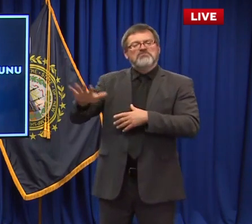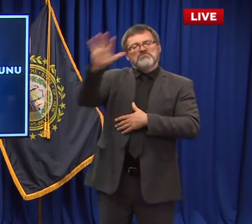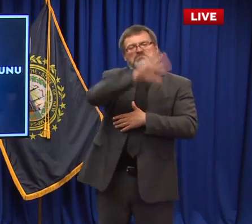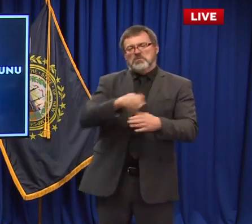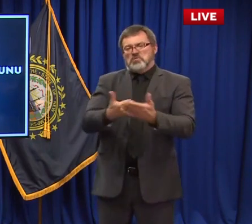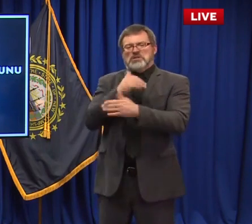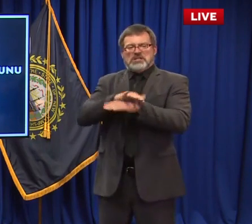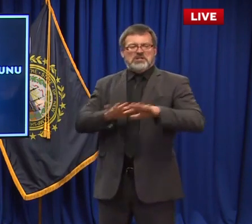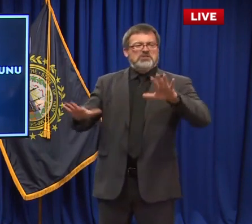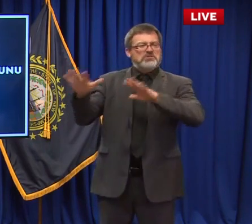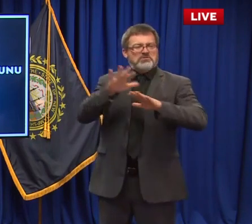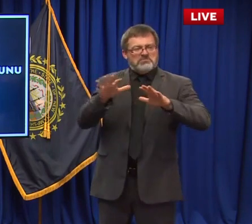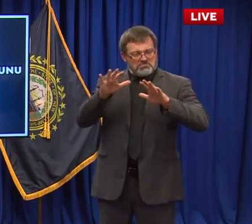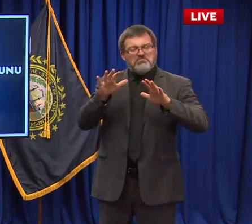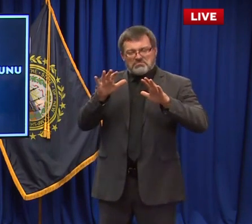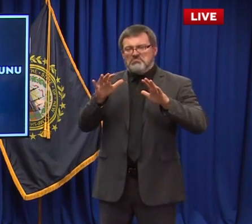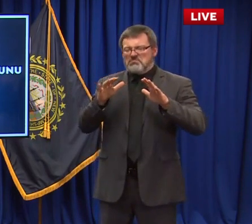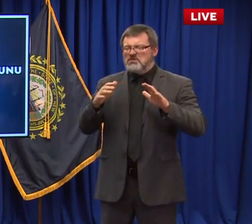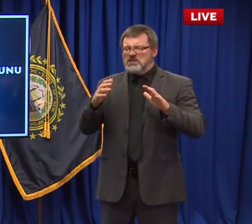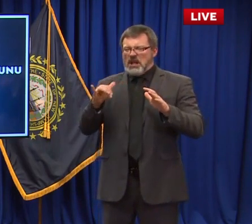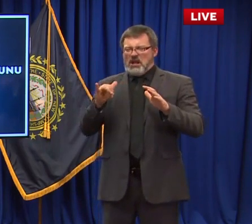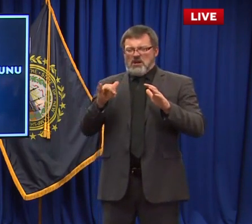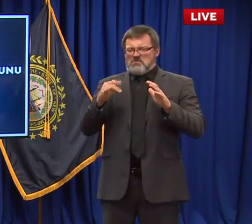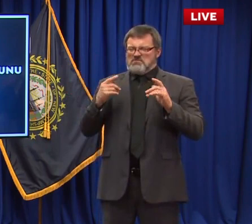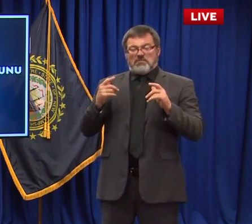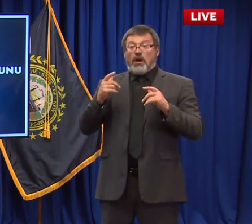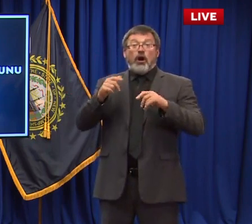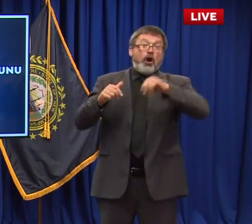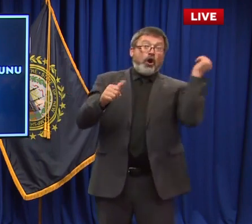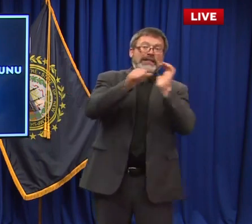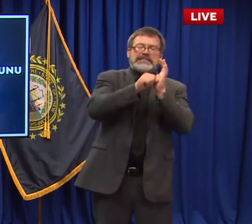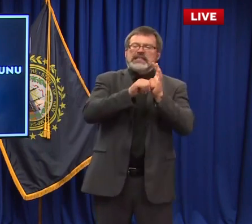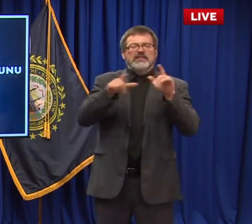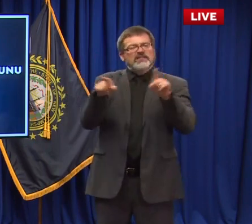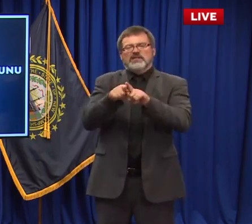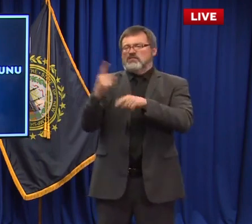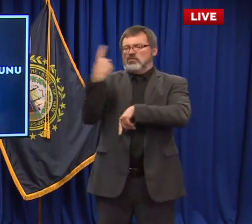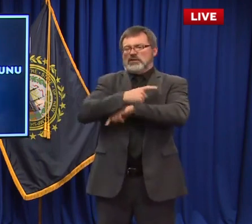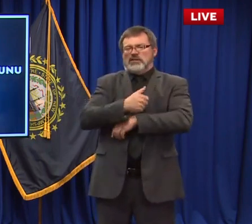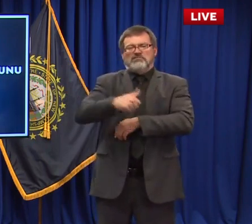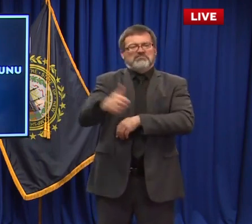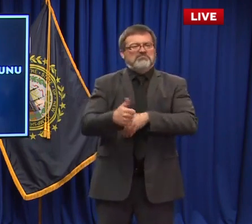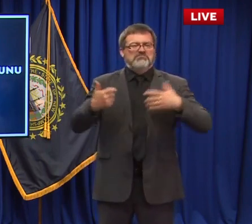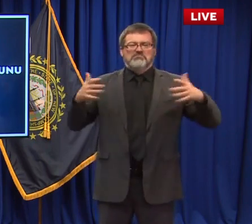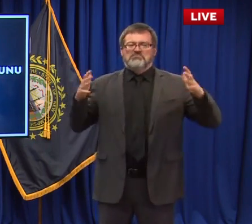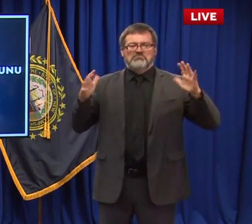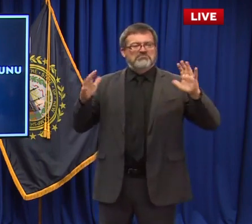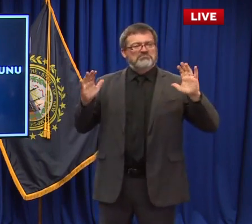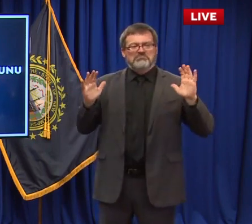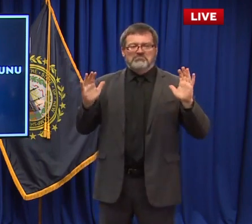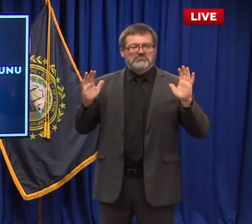BUT IF YOU’RE JUST COMING IN FOR AN EVENT OR TO GO SHOPPING, THE QUARANTINE PROVISION DOES NOT APPLY.